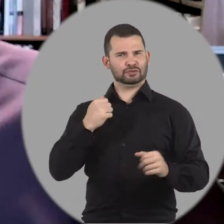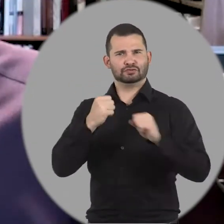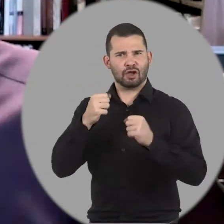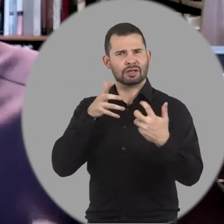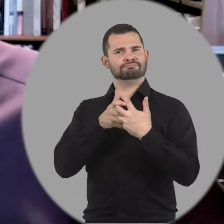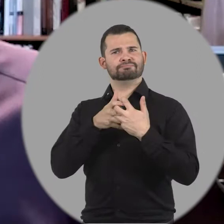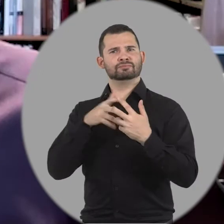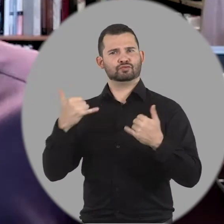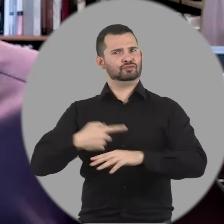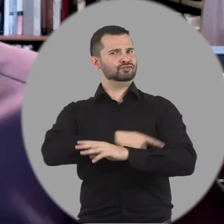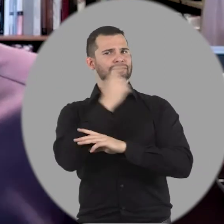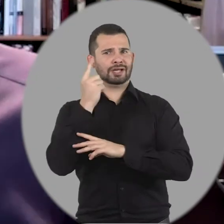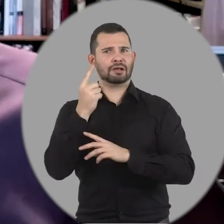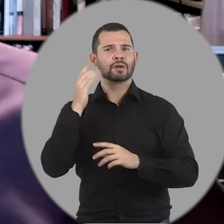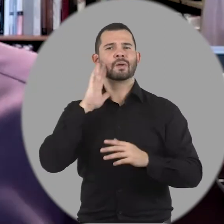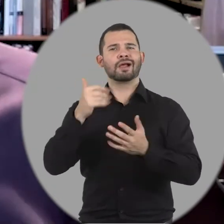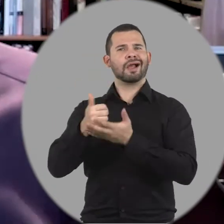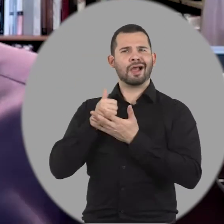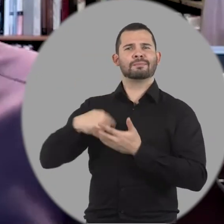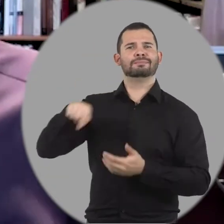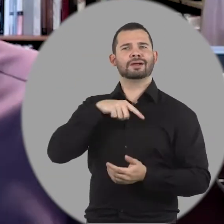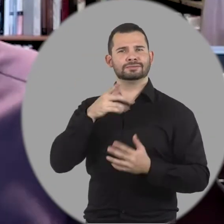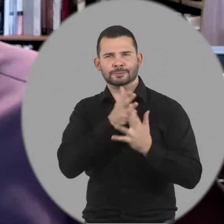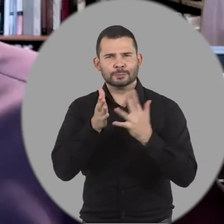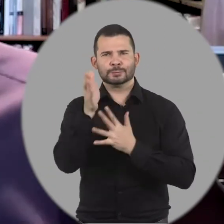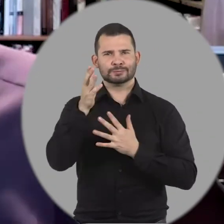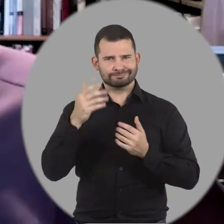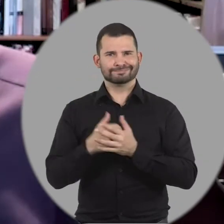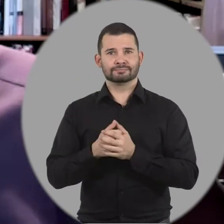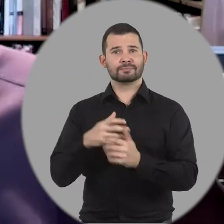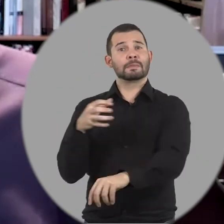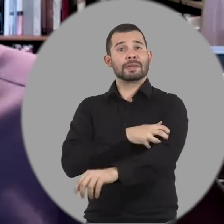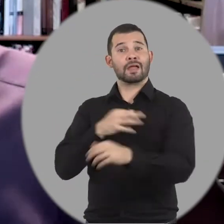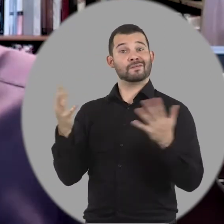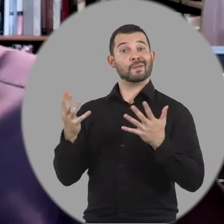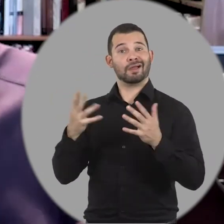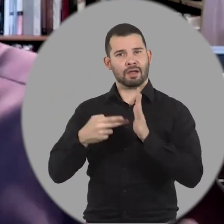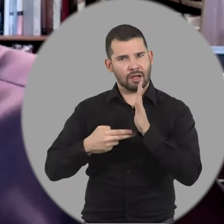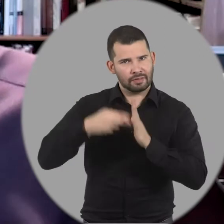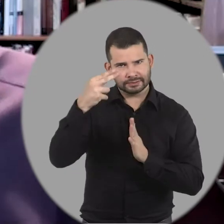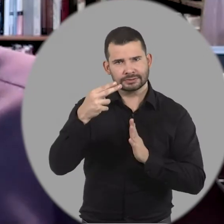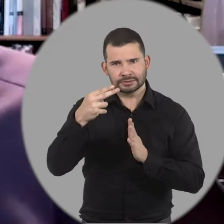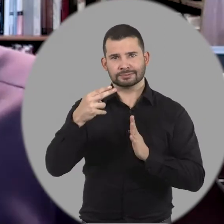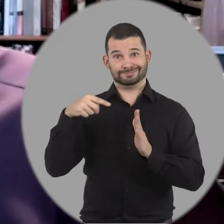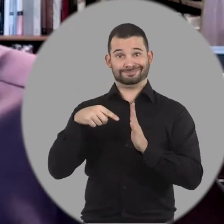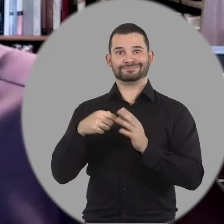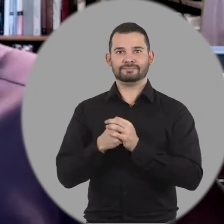I think citizens everywhere, certainly in our country but I look around the world are looking